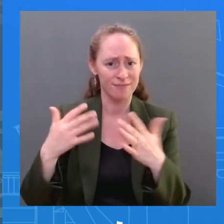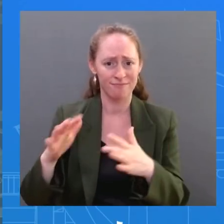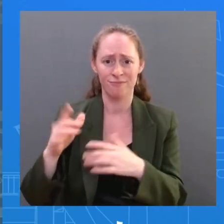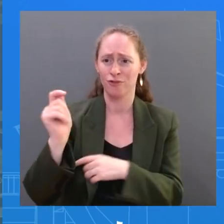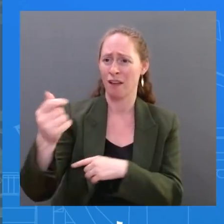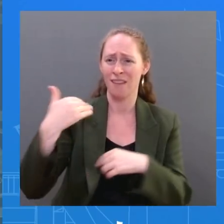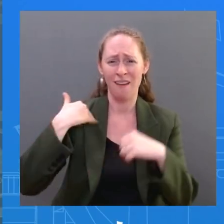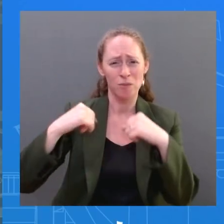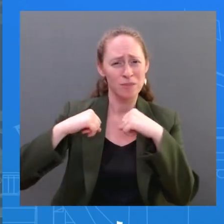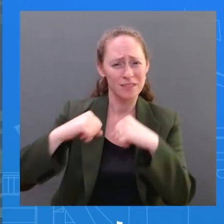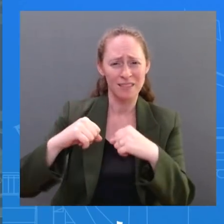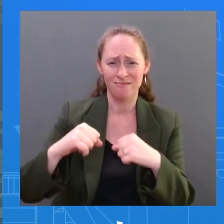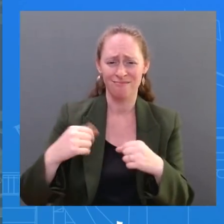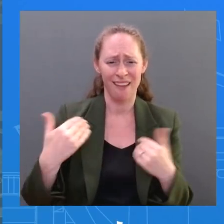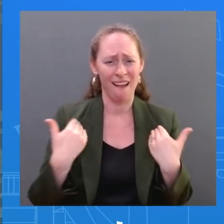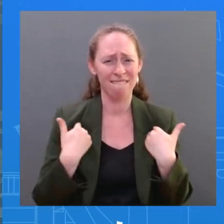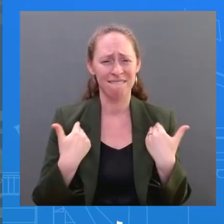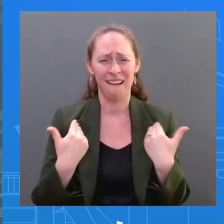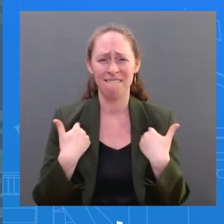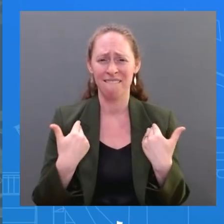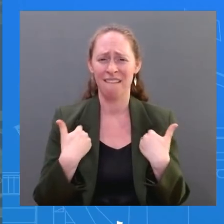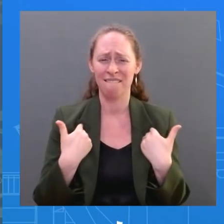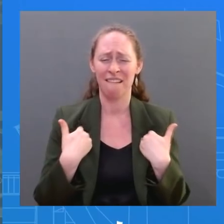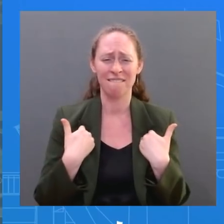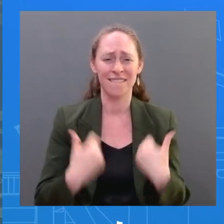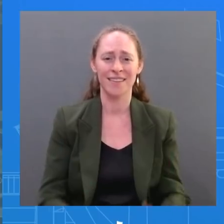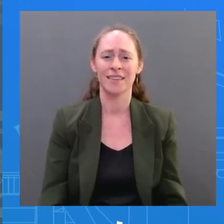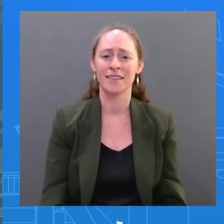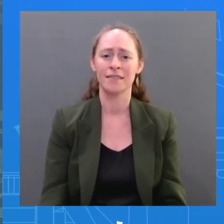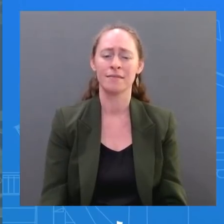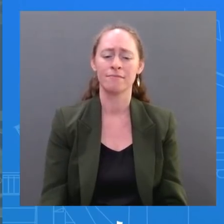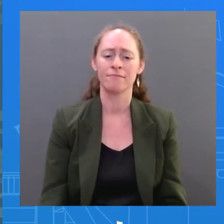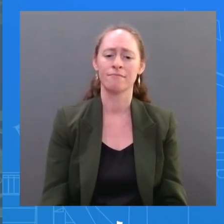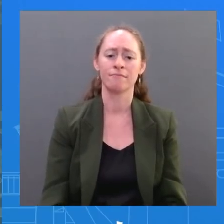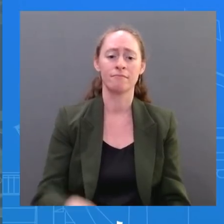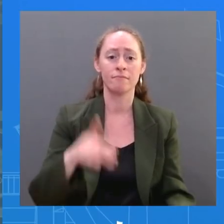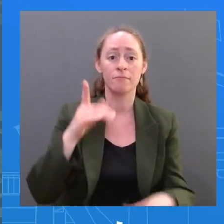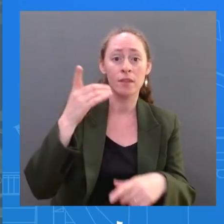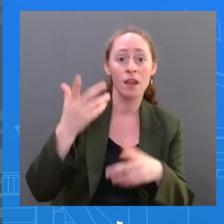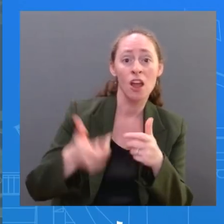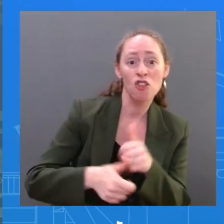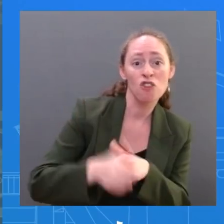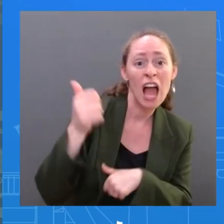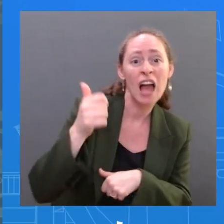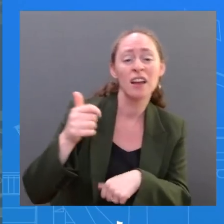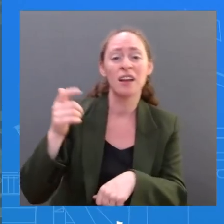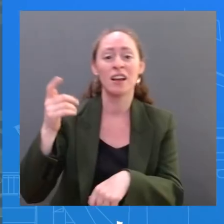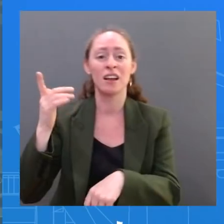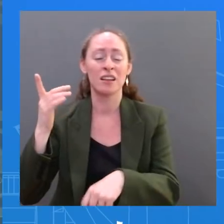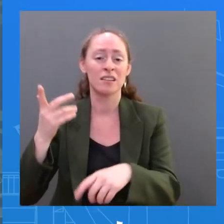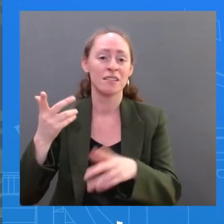that intimidation and violence is not the way to go. It is not the way to have a political discourse. I'm done here, Peter.